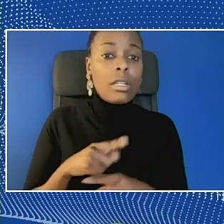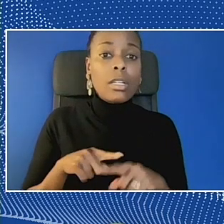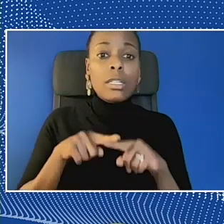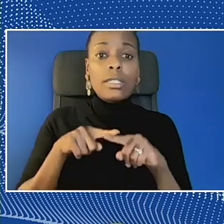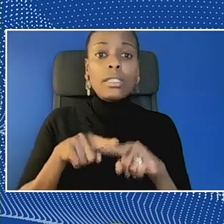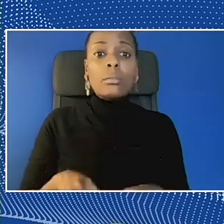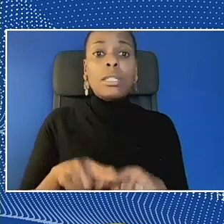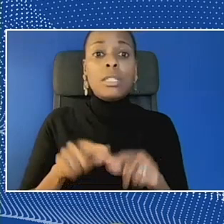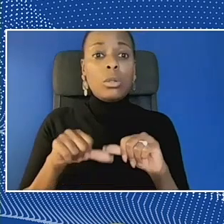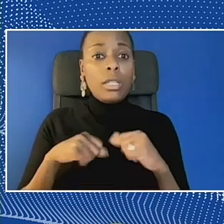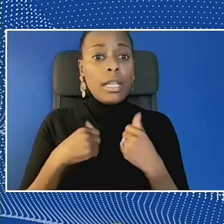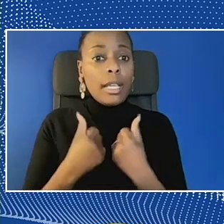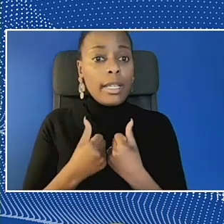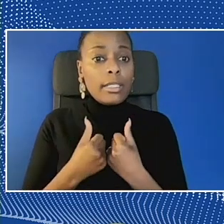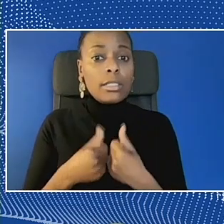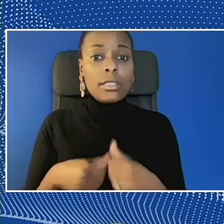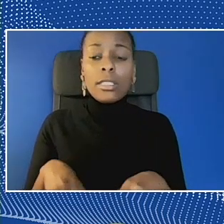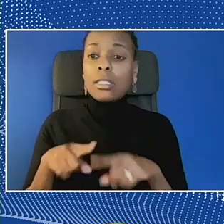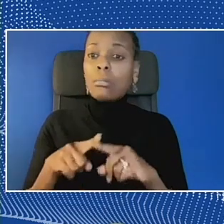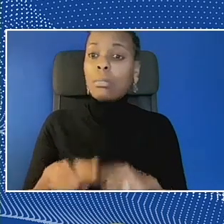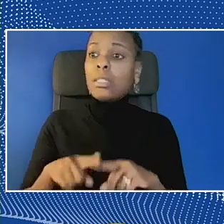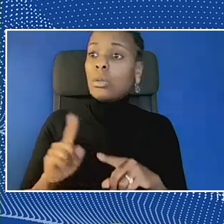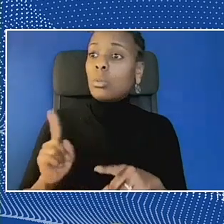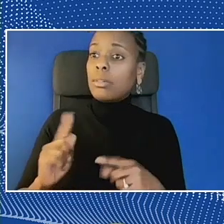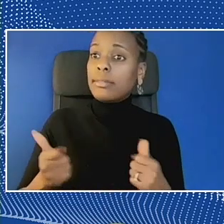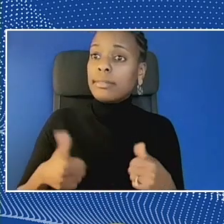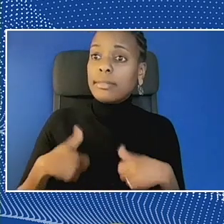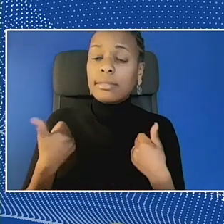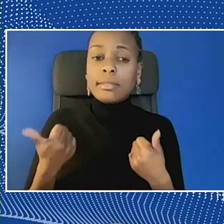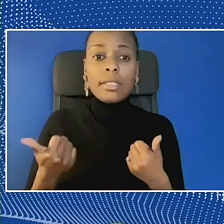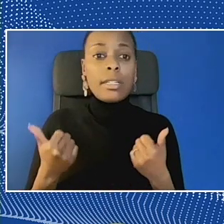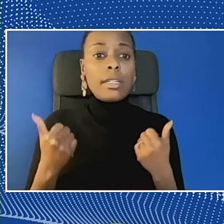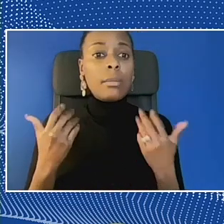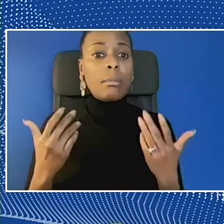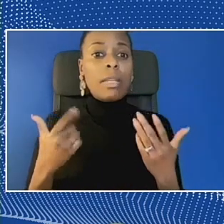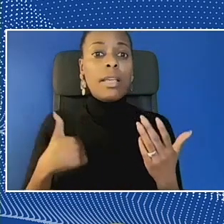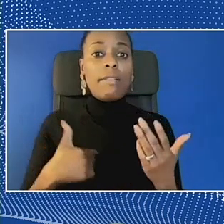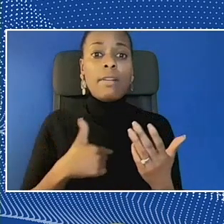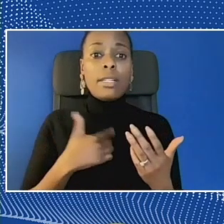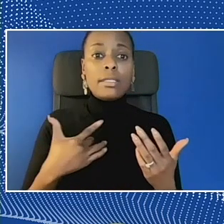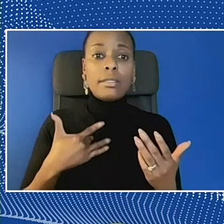depending on where you are, many of us think that that is frequently intentional.